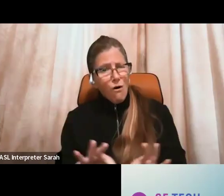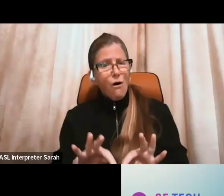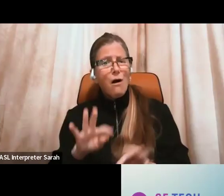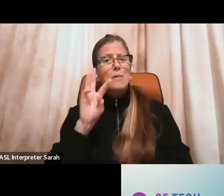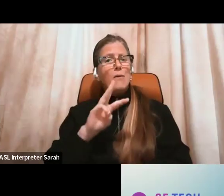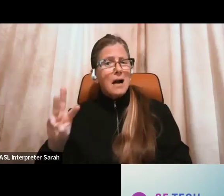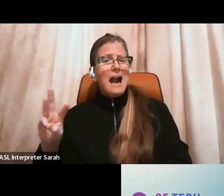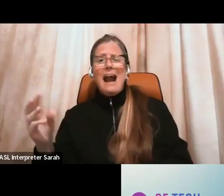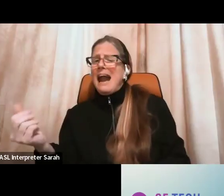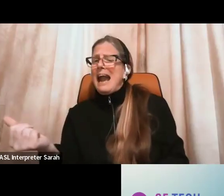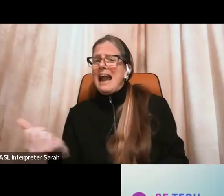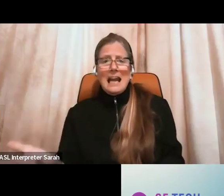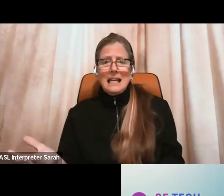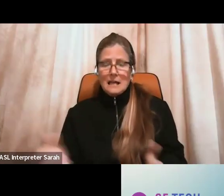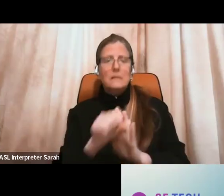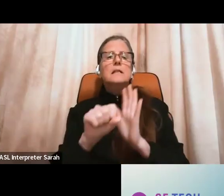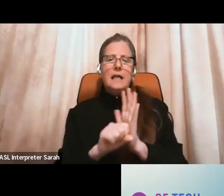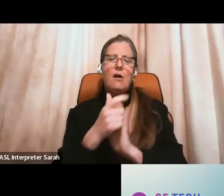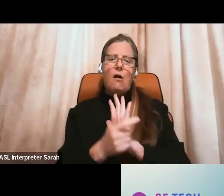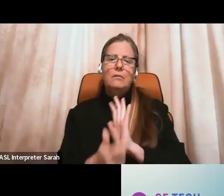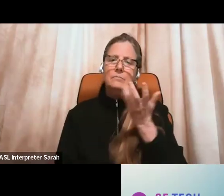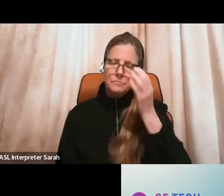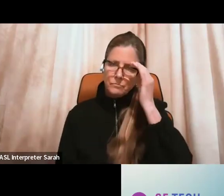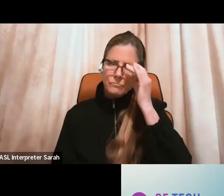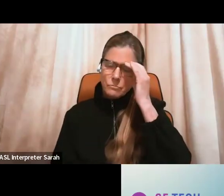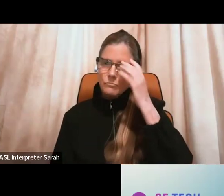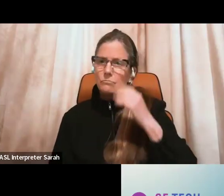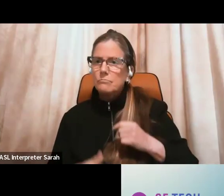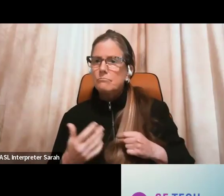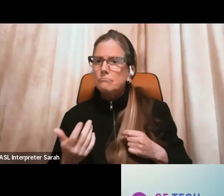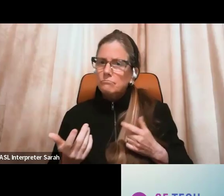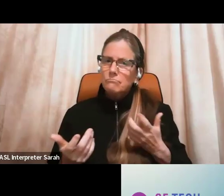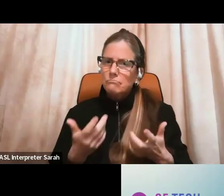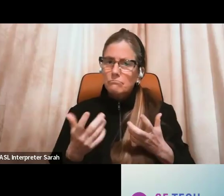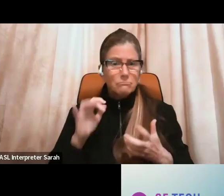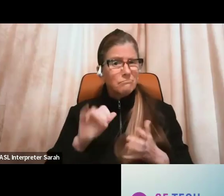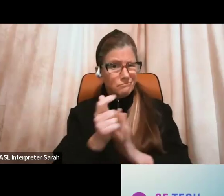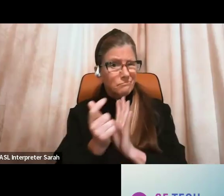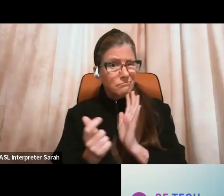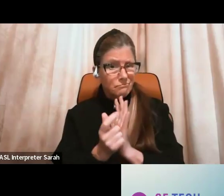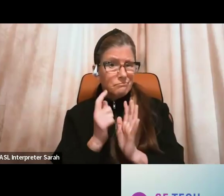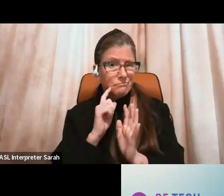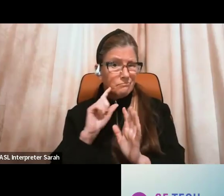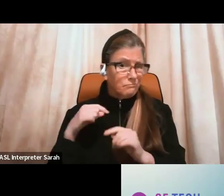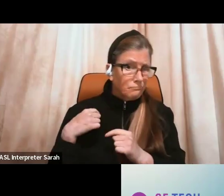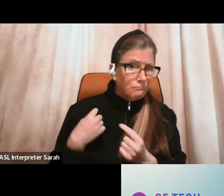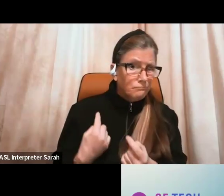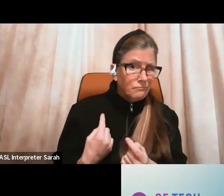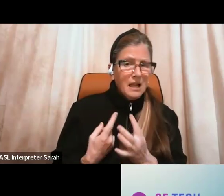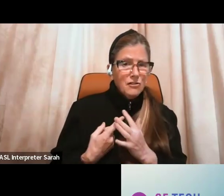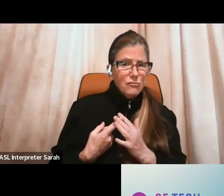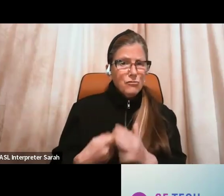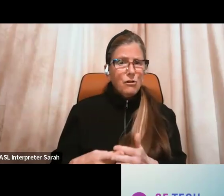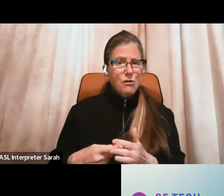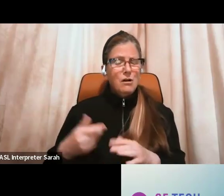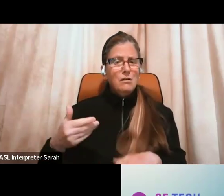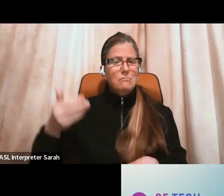that's state law. And so, which… it's been the law for some time, I mean, since the, since the